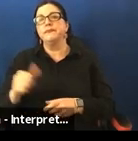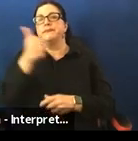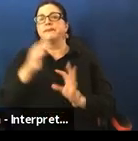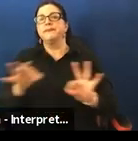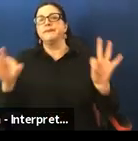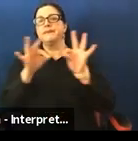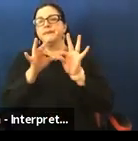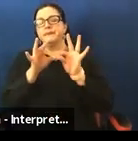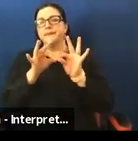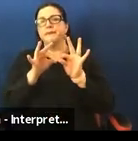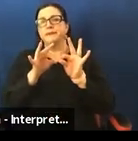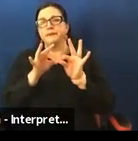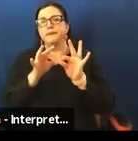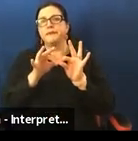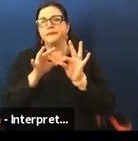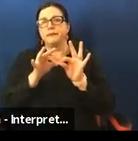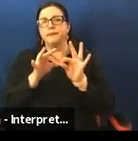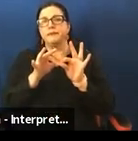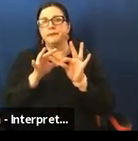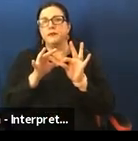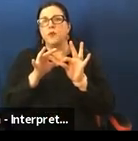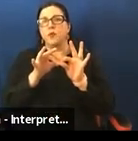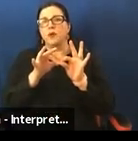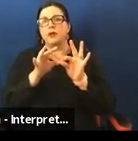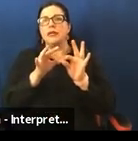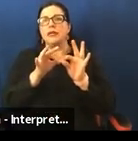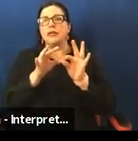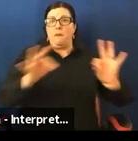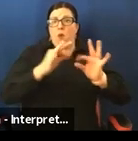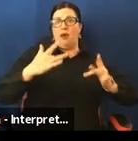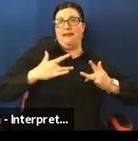Jason Williams: Critical times during the lifespan of development. So I don't know if any of you have taken child development courses.